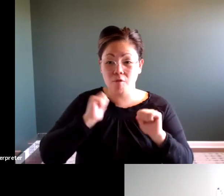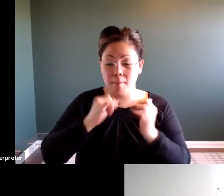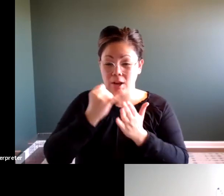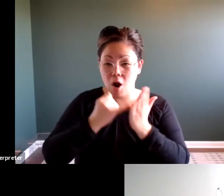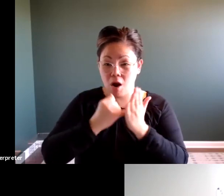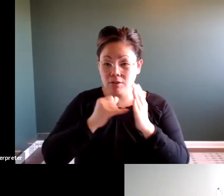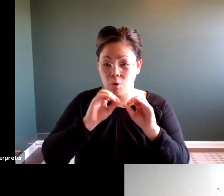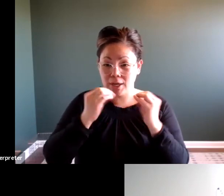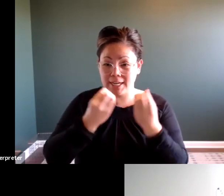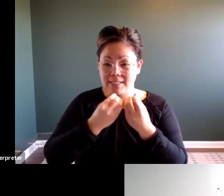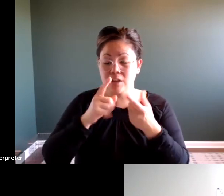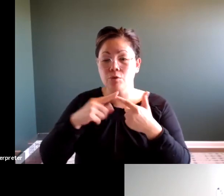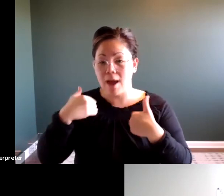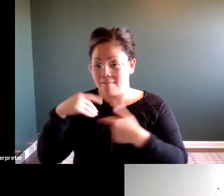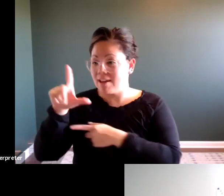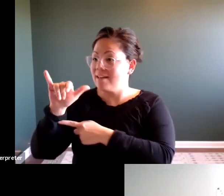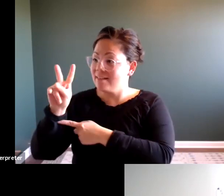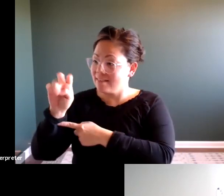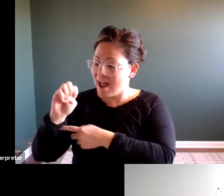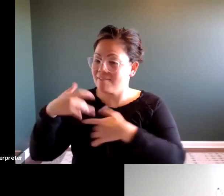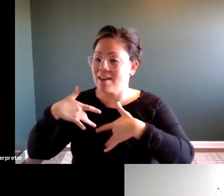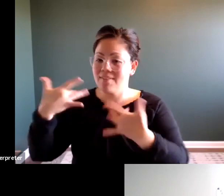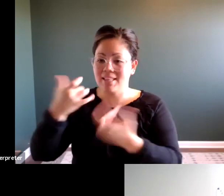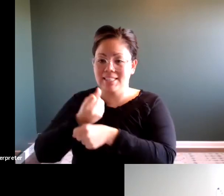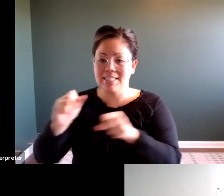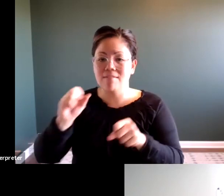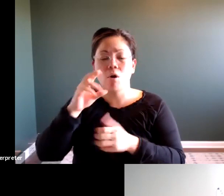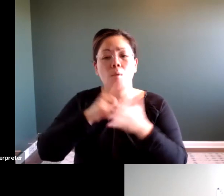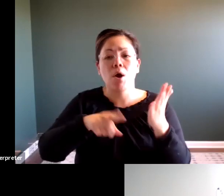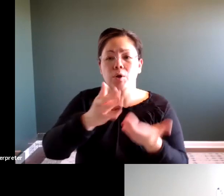to have live events safely? Or what other things would you recommend?